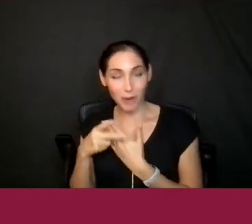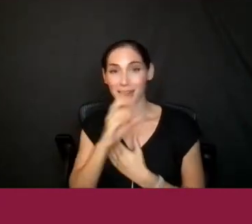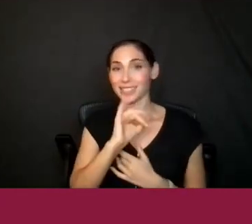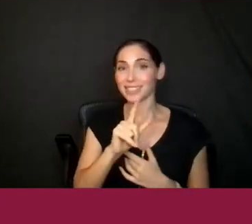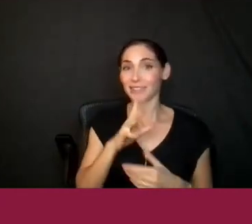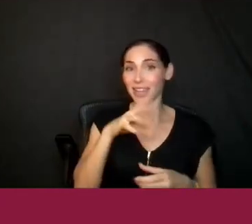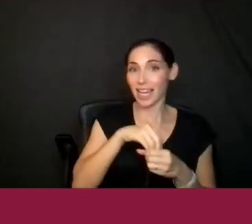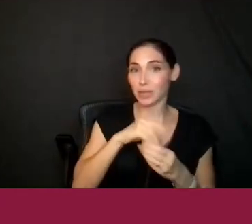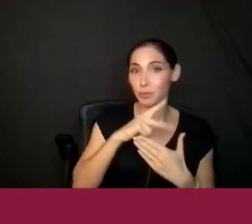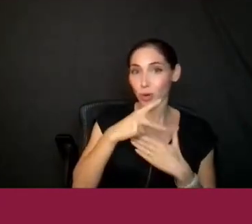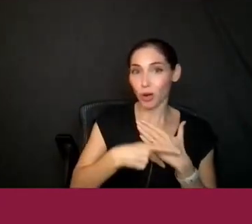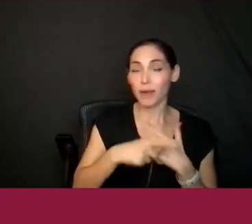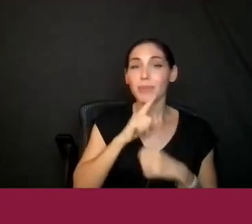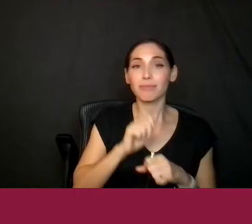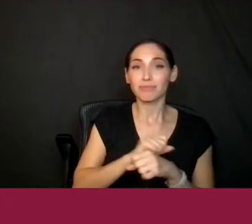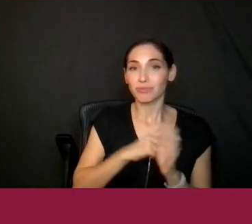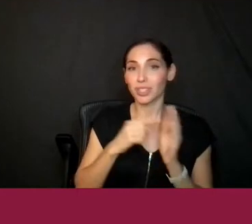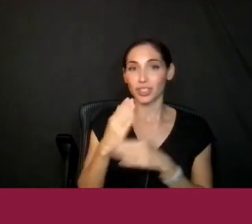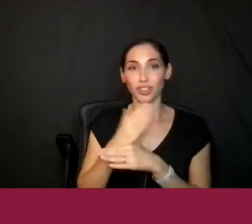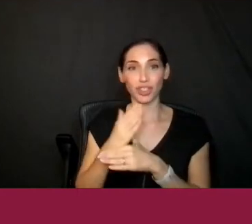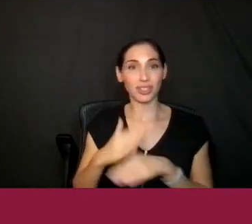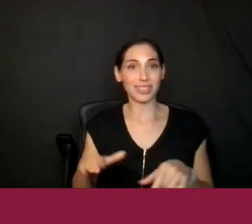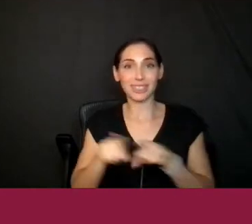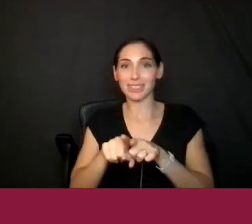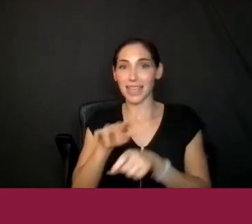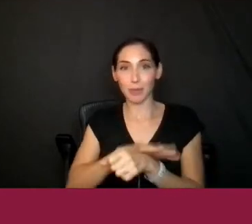which actually shares the same region as Antelope Valley College in Region 6.